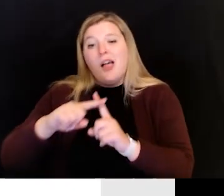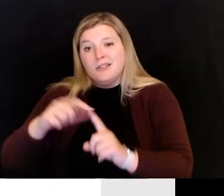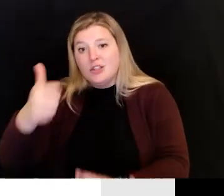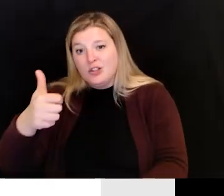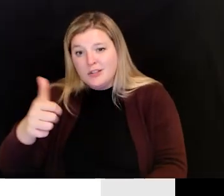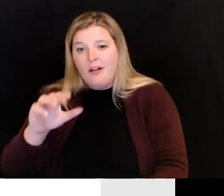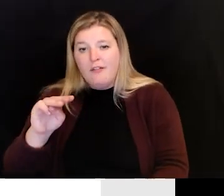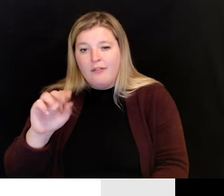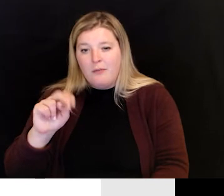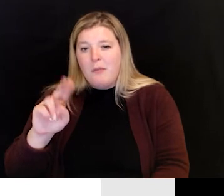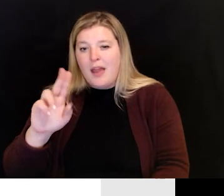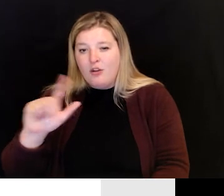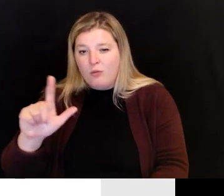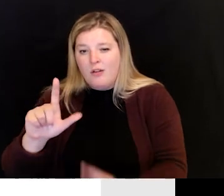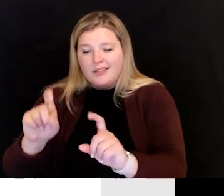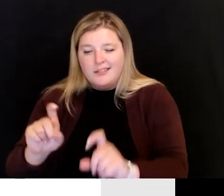Next slide, please.